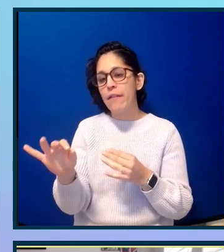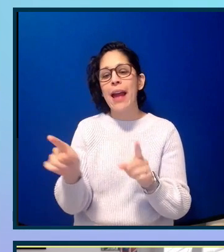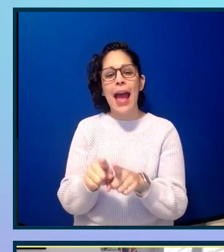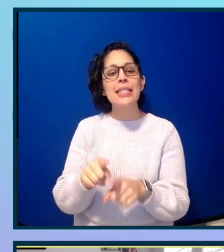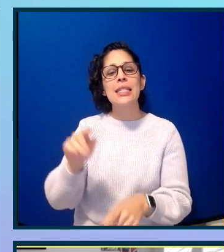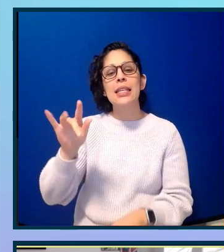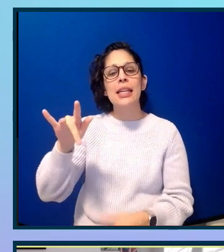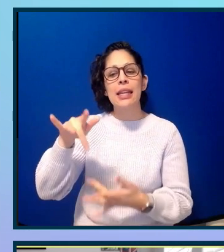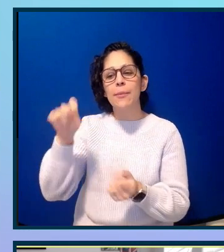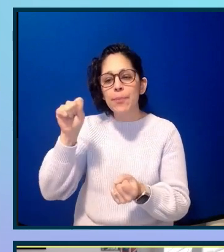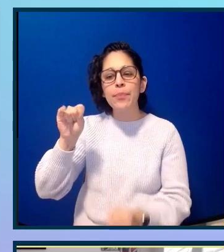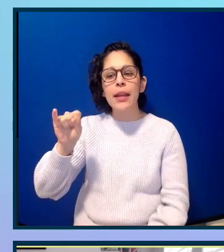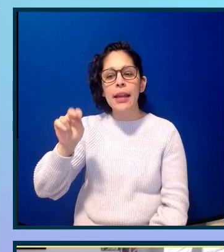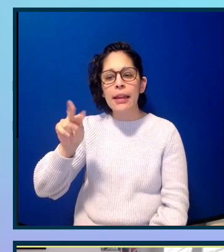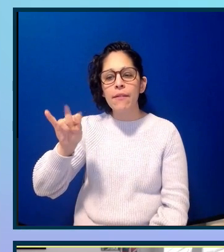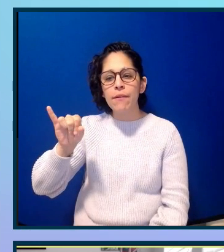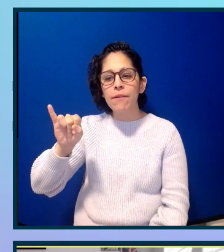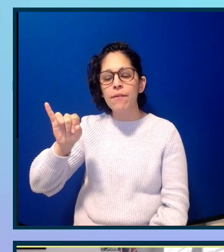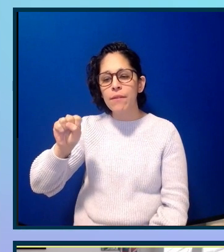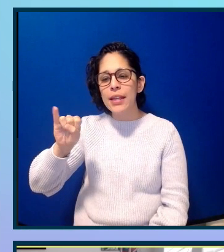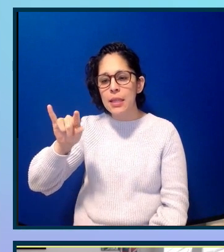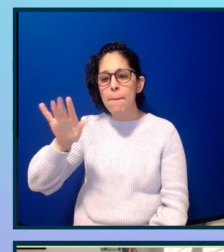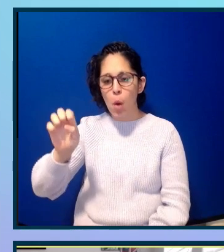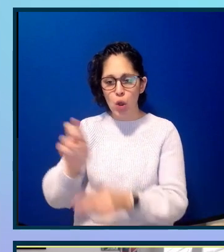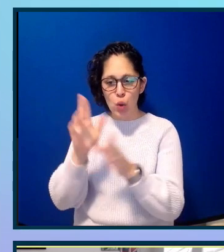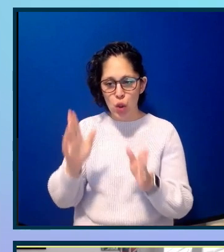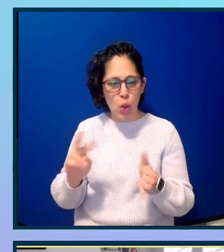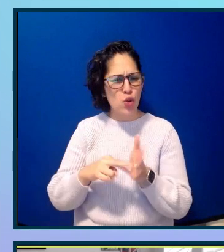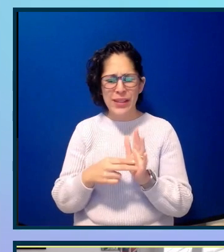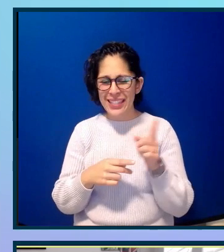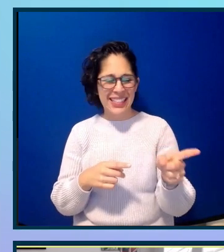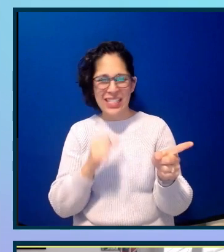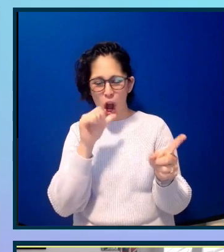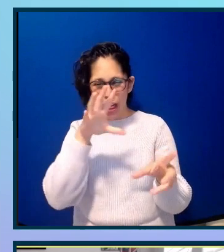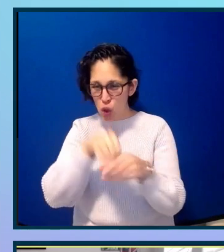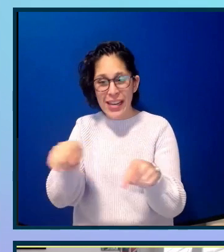who is no longer even recognized as a potential user because they can't even get to the point